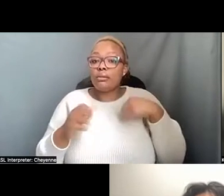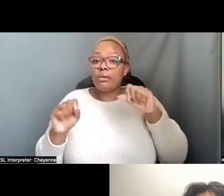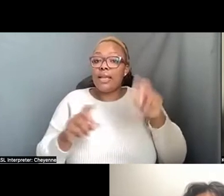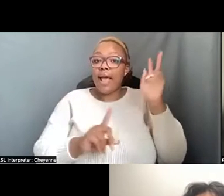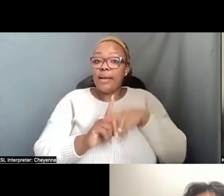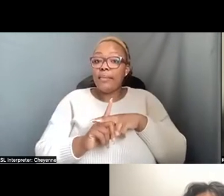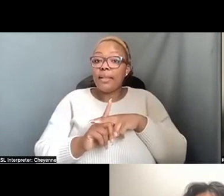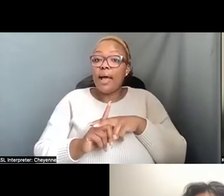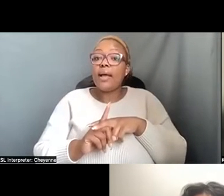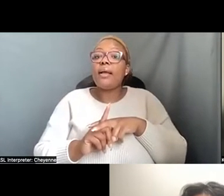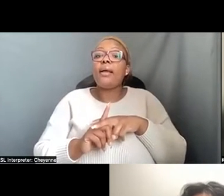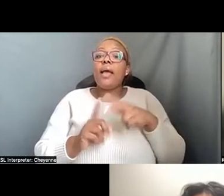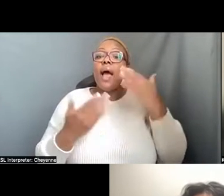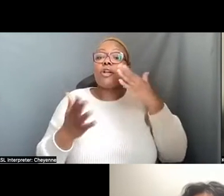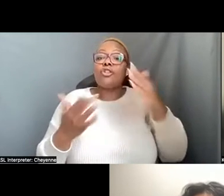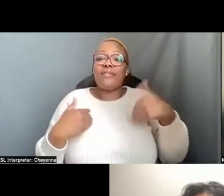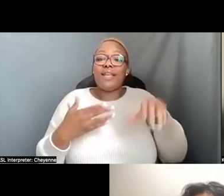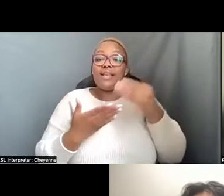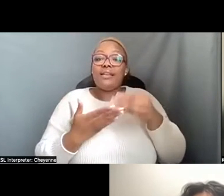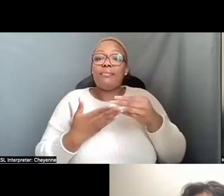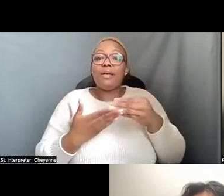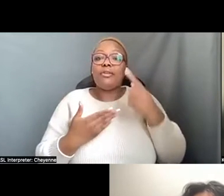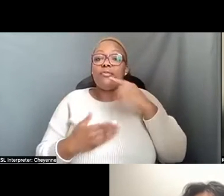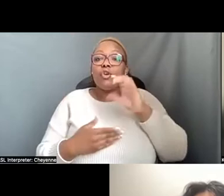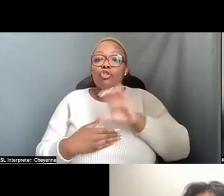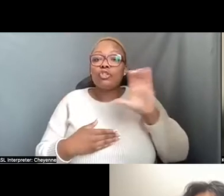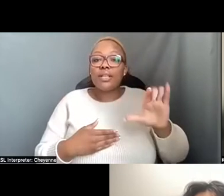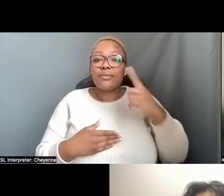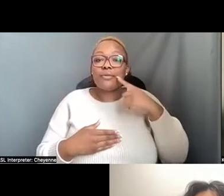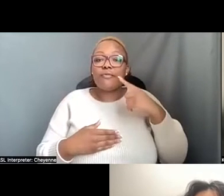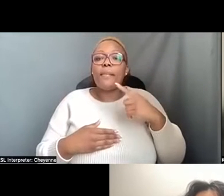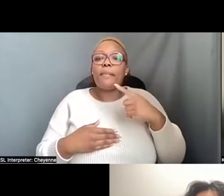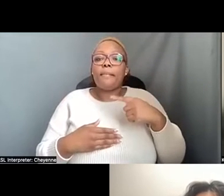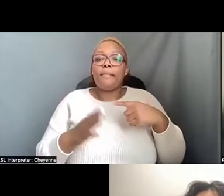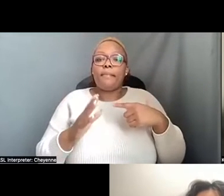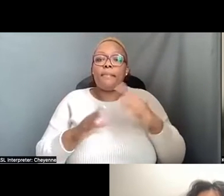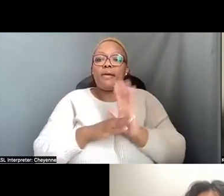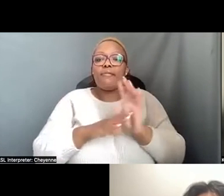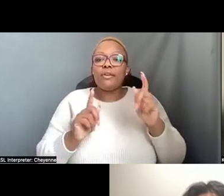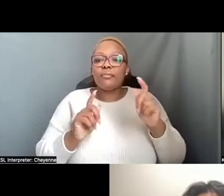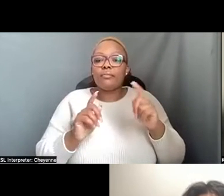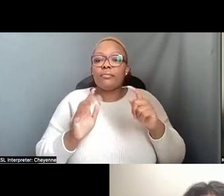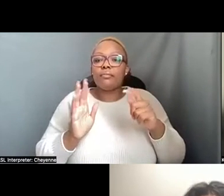Will I be able to apply? I don't have money for closed captions.